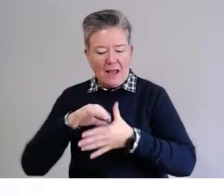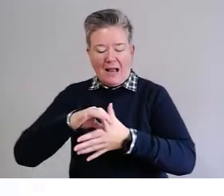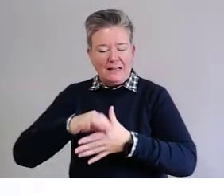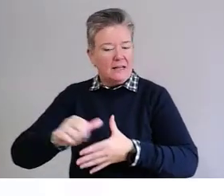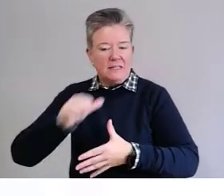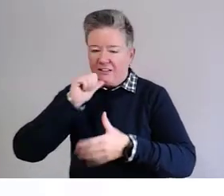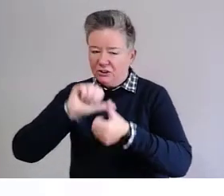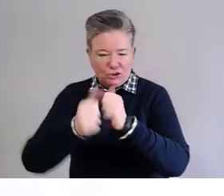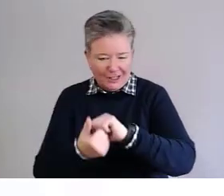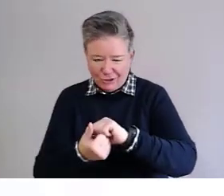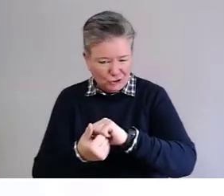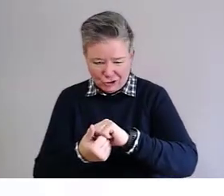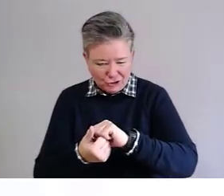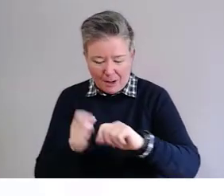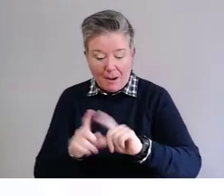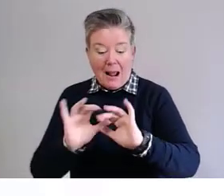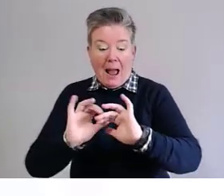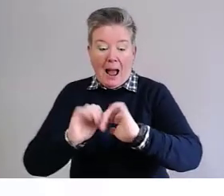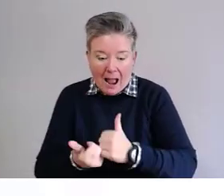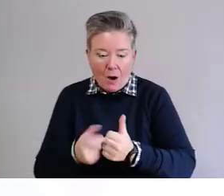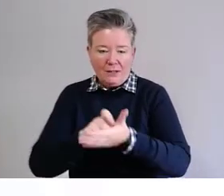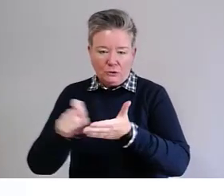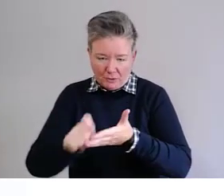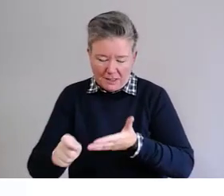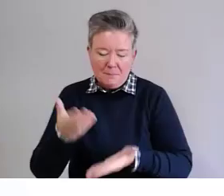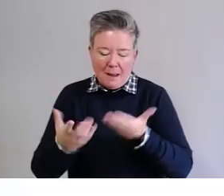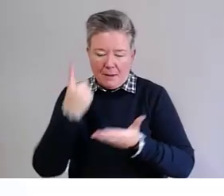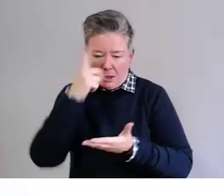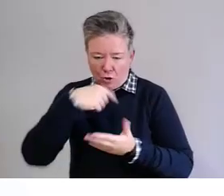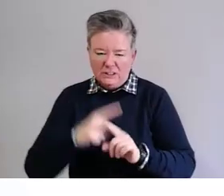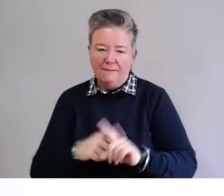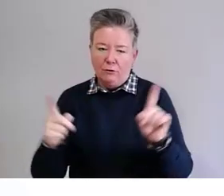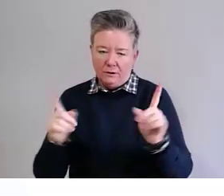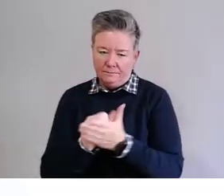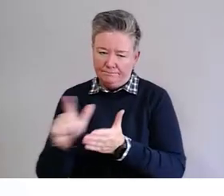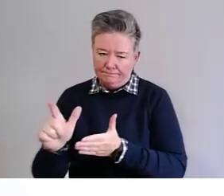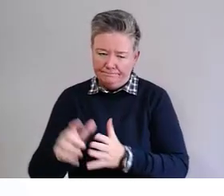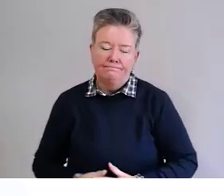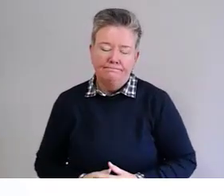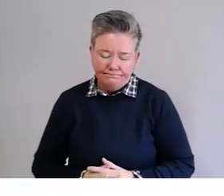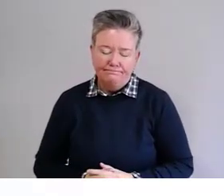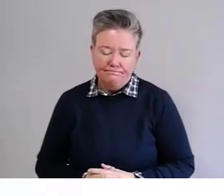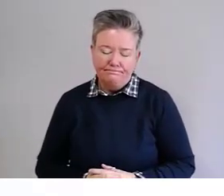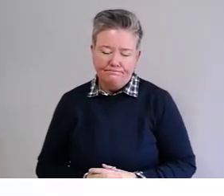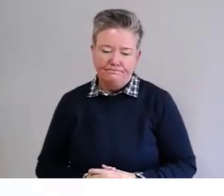but sometimes the way things are written might look a little different.